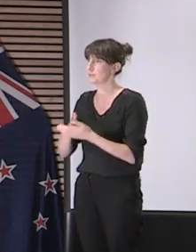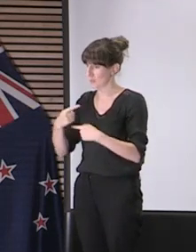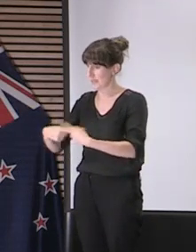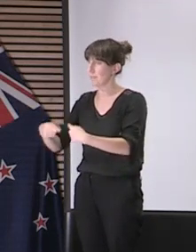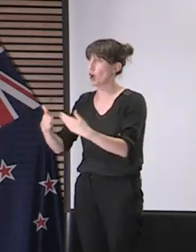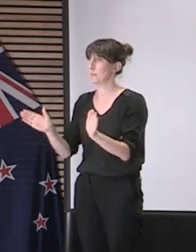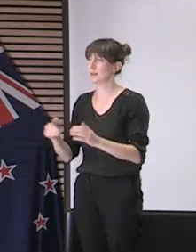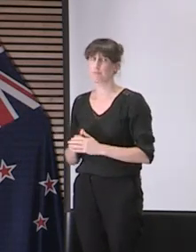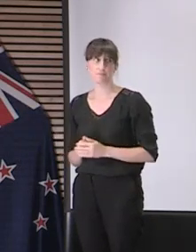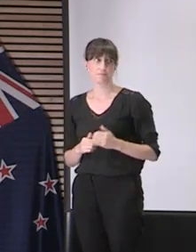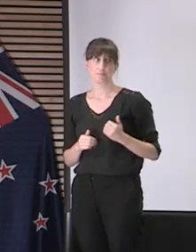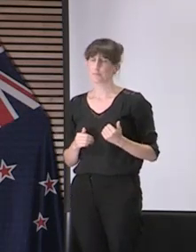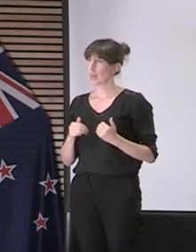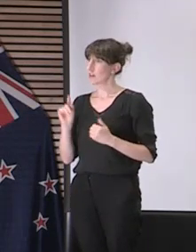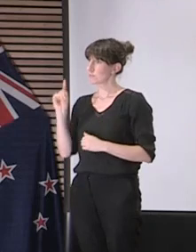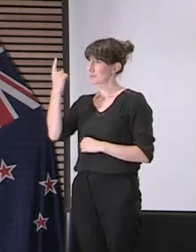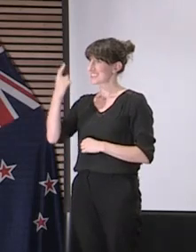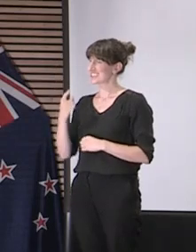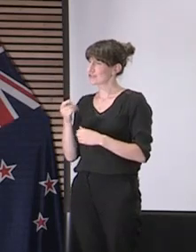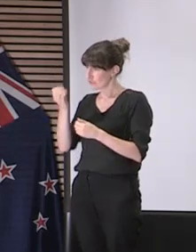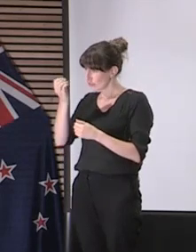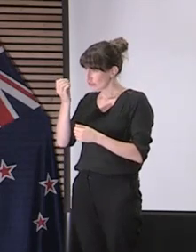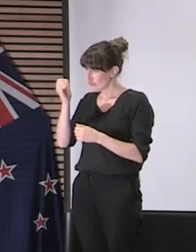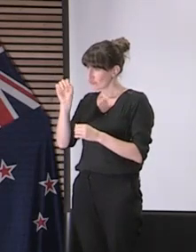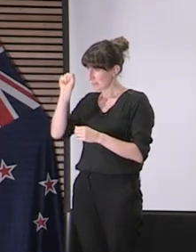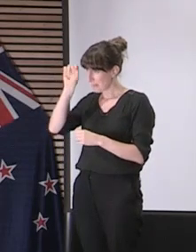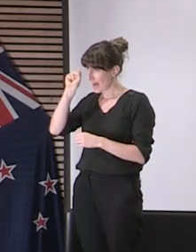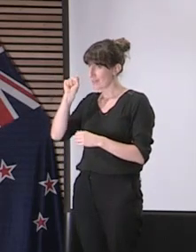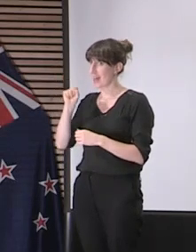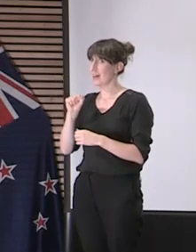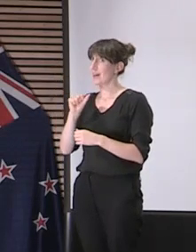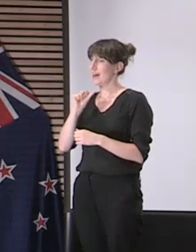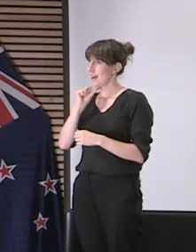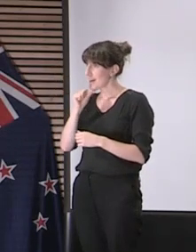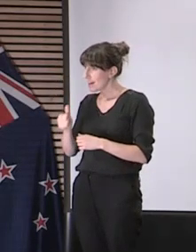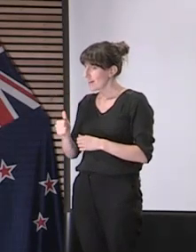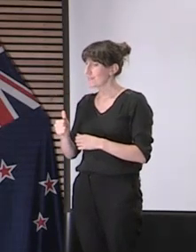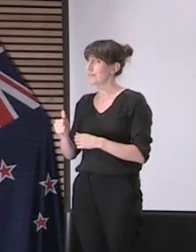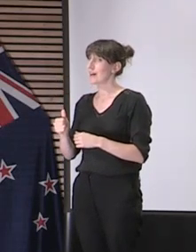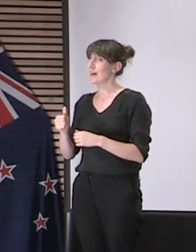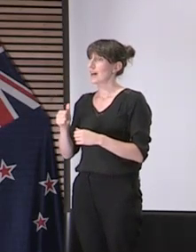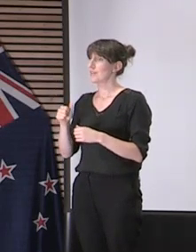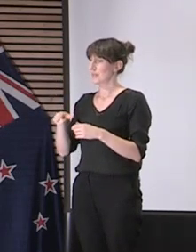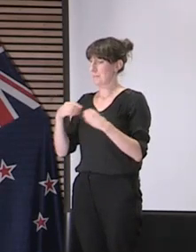care for a whole rake of industries so we are working closely to make sure they can do so. PRIME MINISTER JACINDA